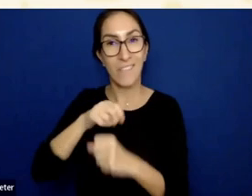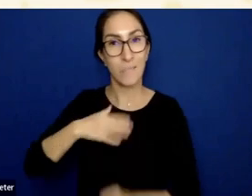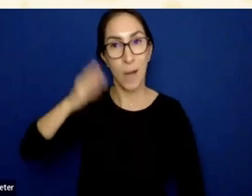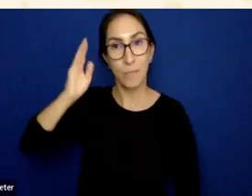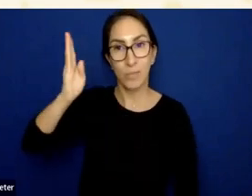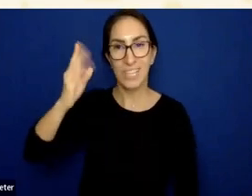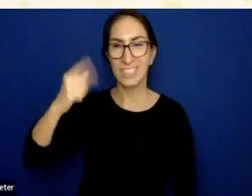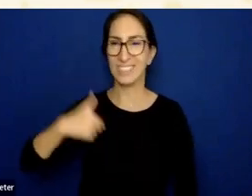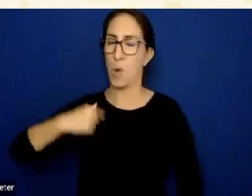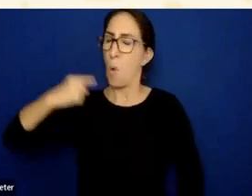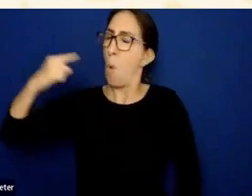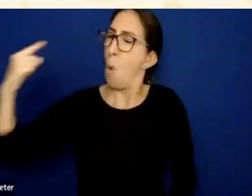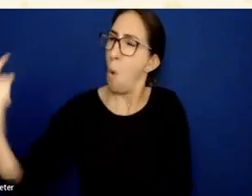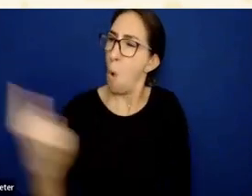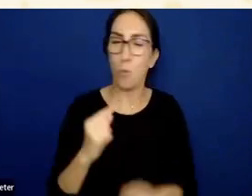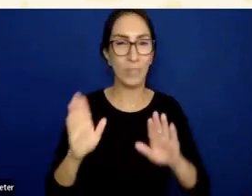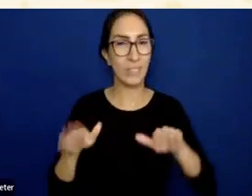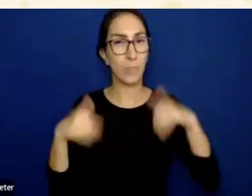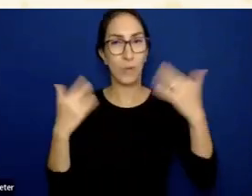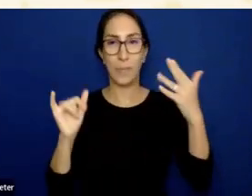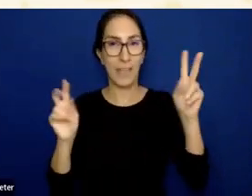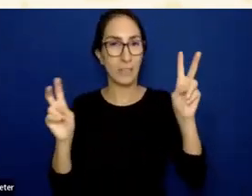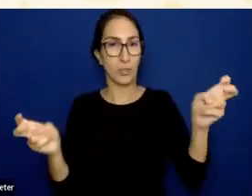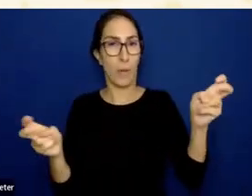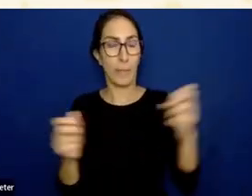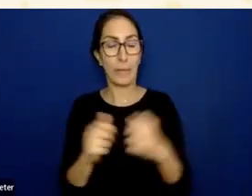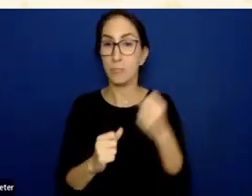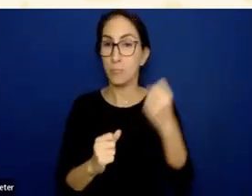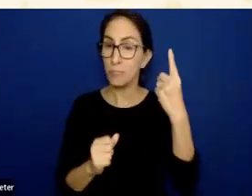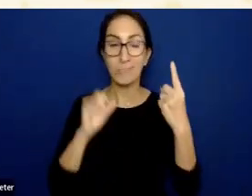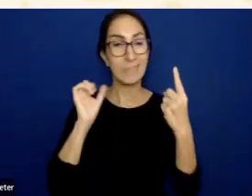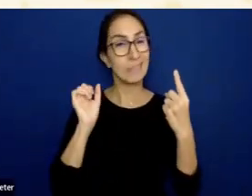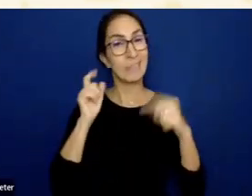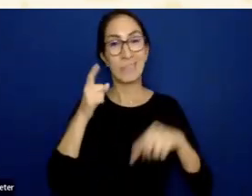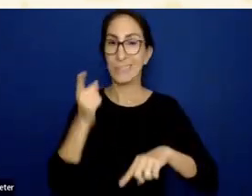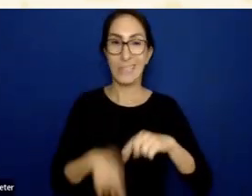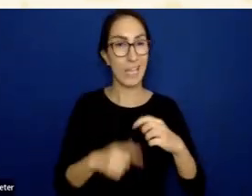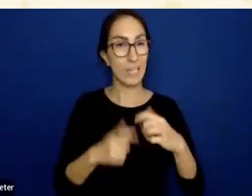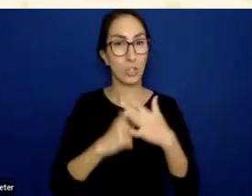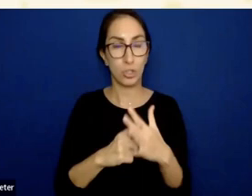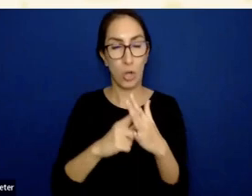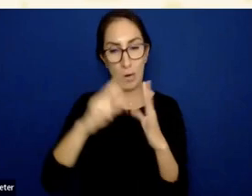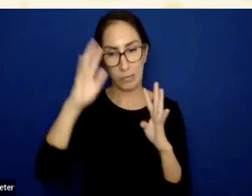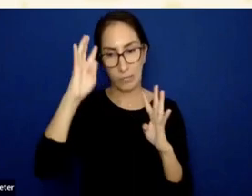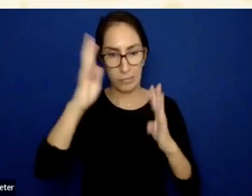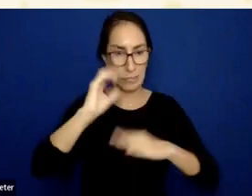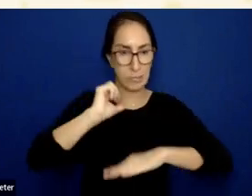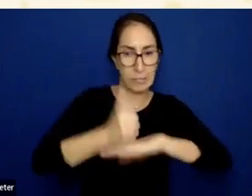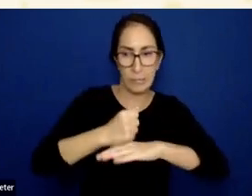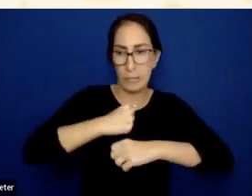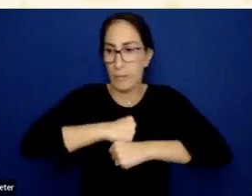Because we cannot start creating digital accessibility spaces